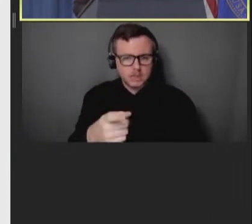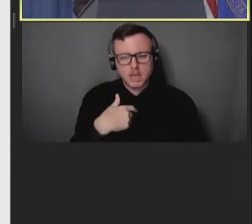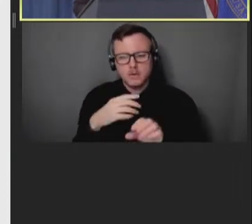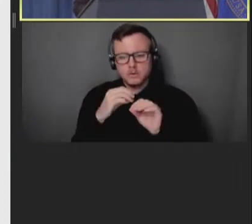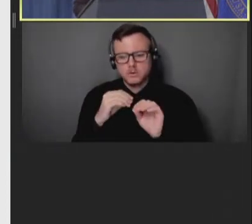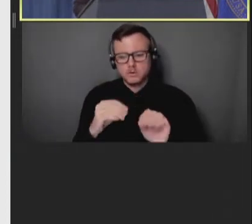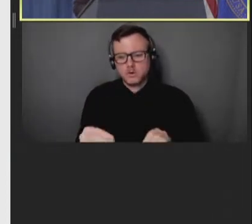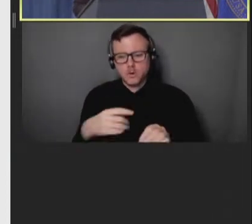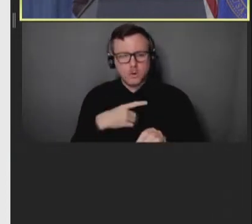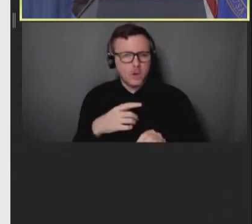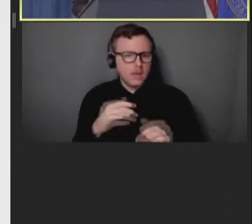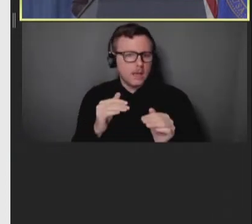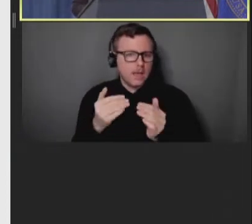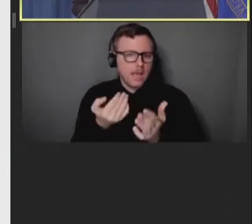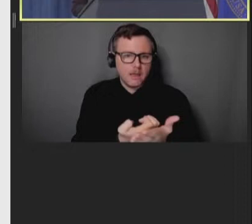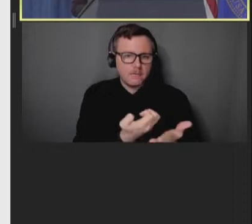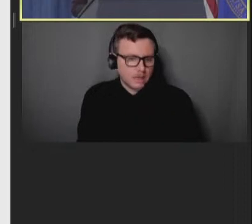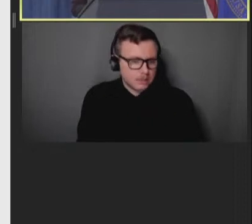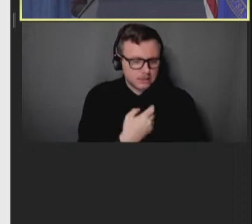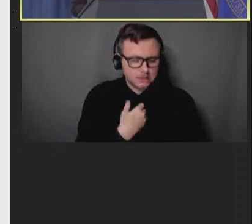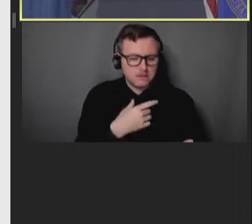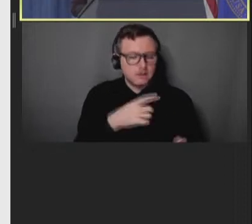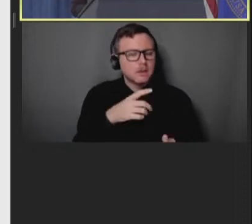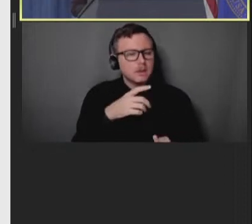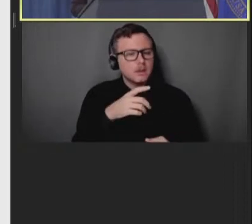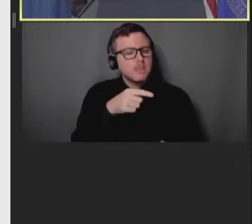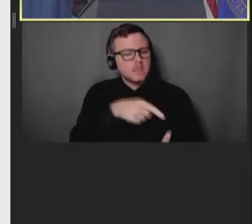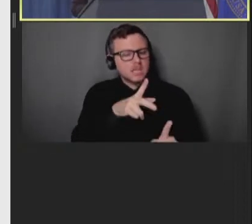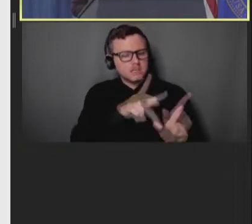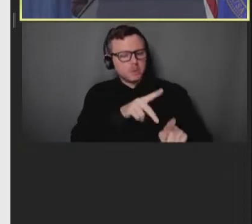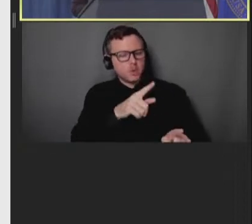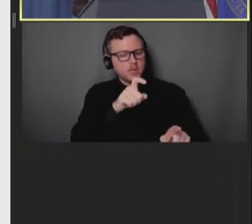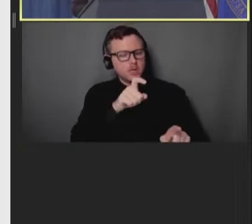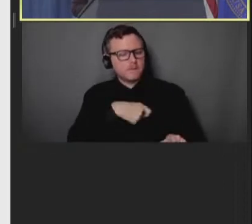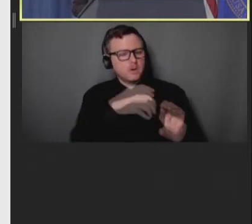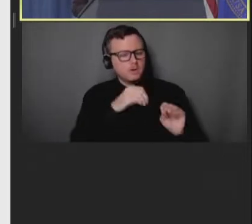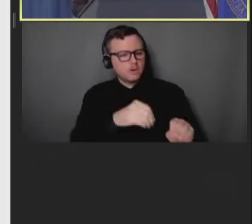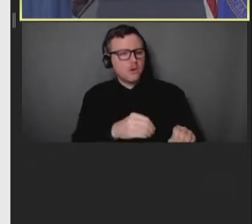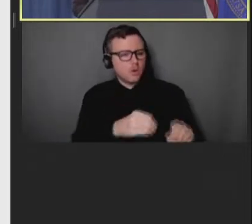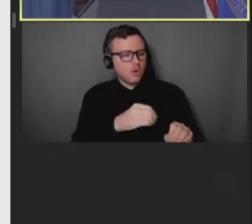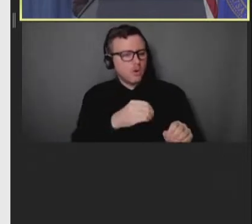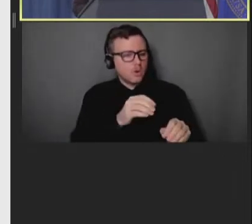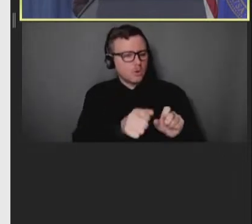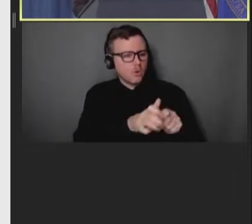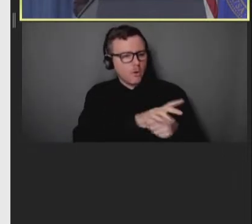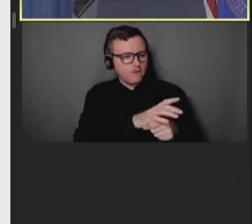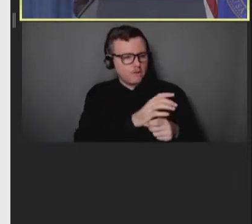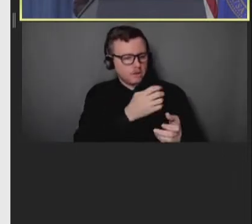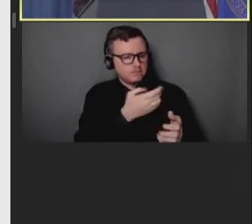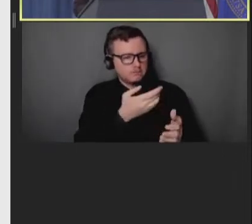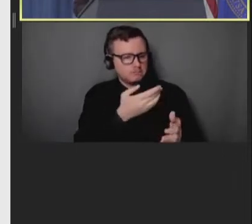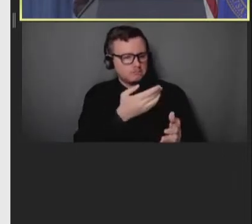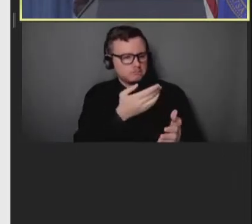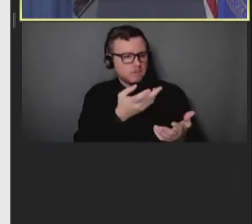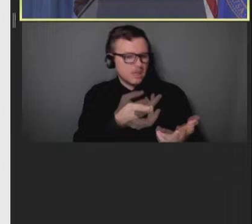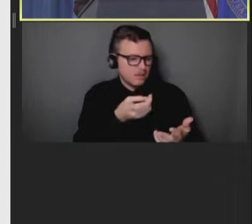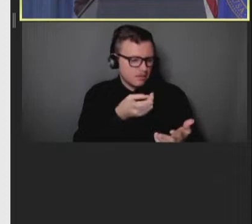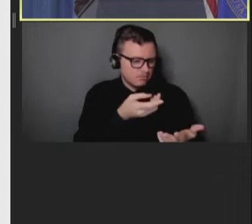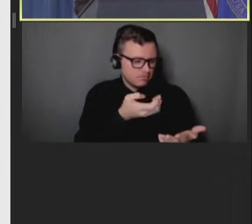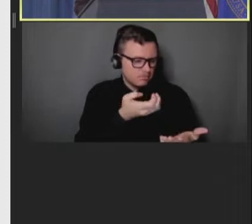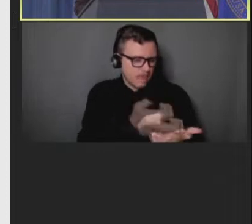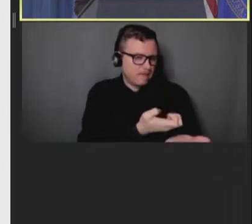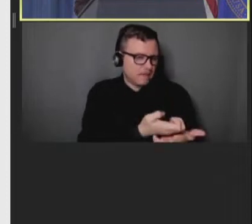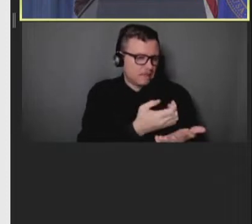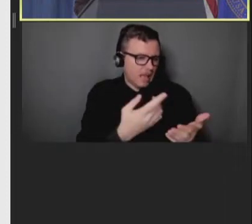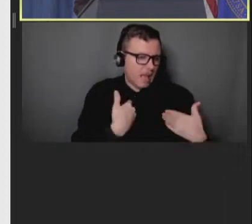having a COVID infection, as well as having received a primary EUA approved COVID-19 vaccine.